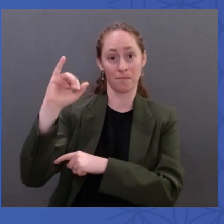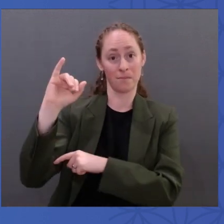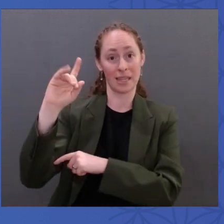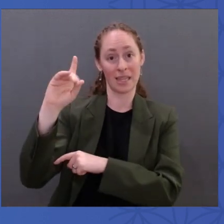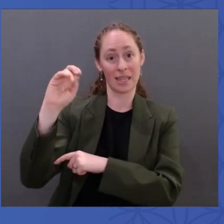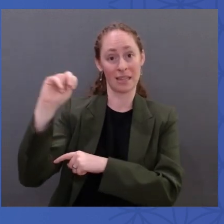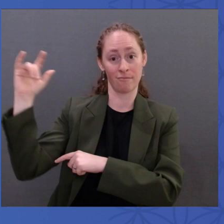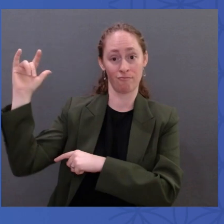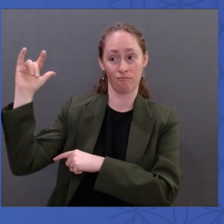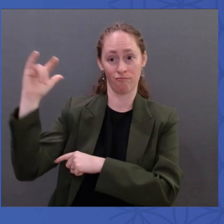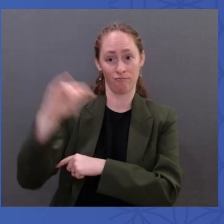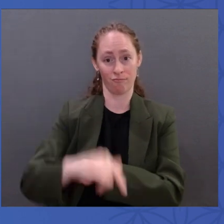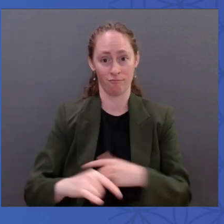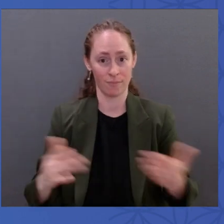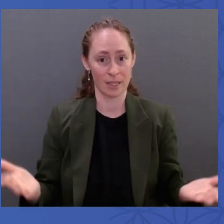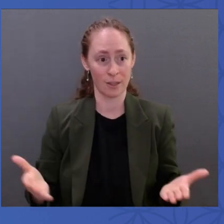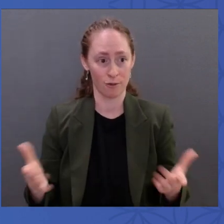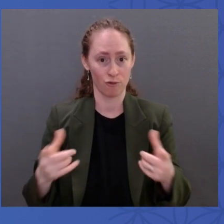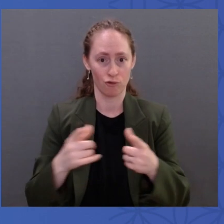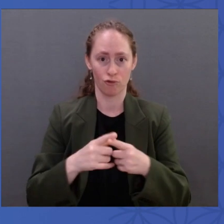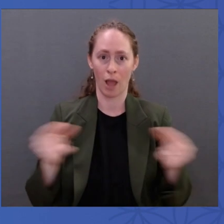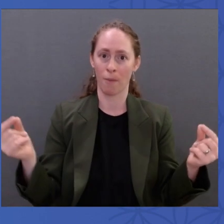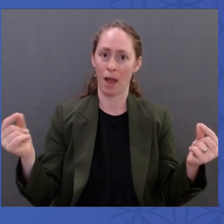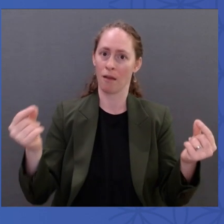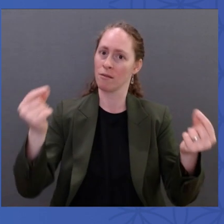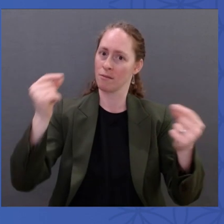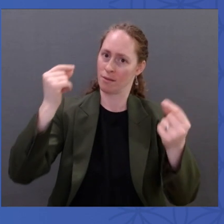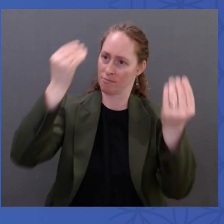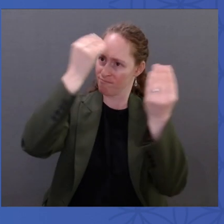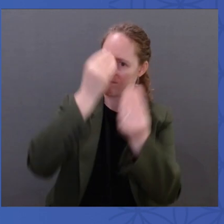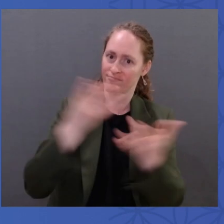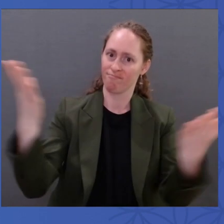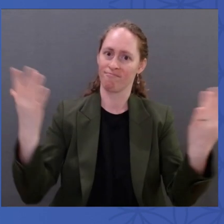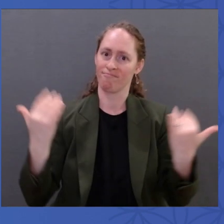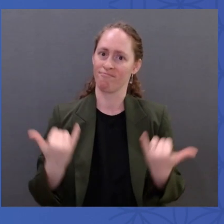is a clear demonstration of the United States strong commitment to the region.